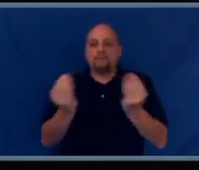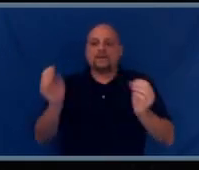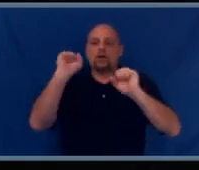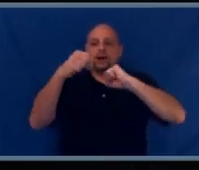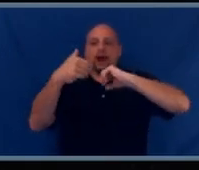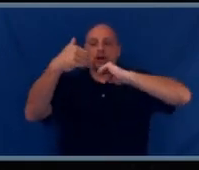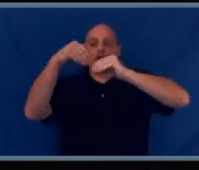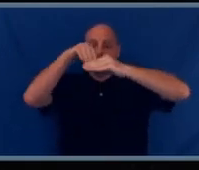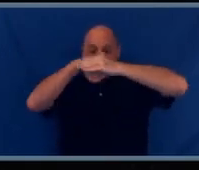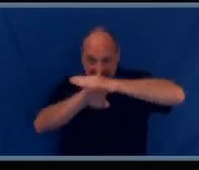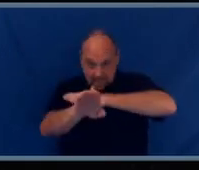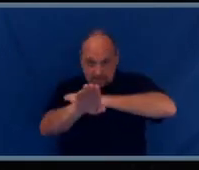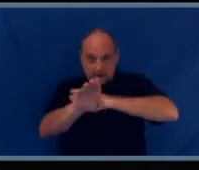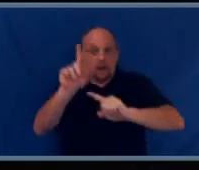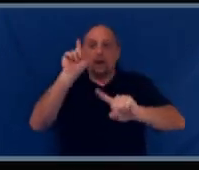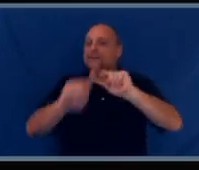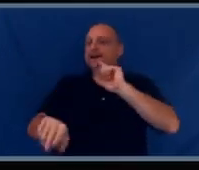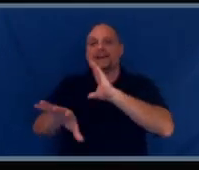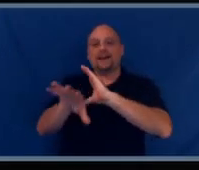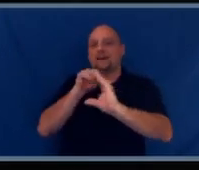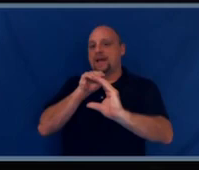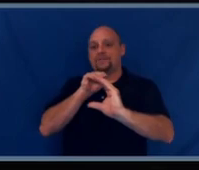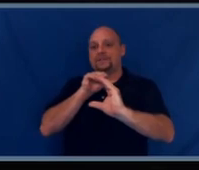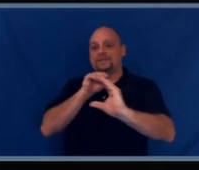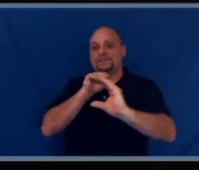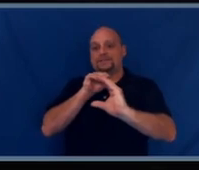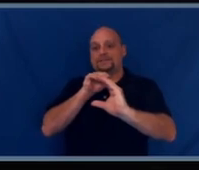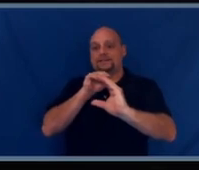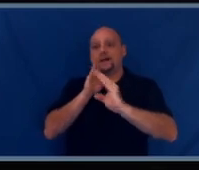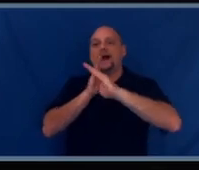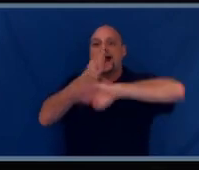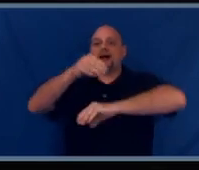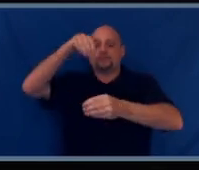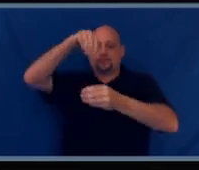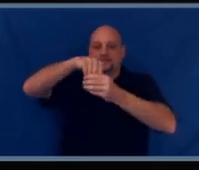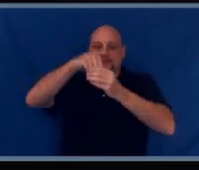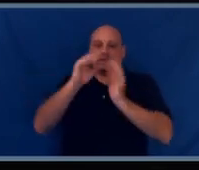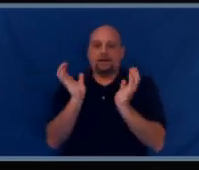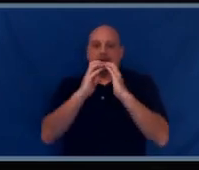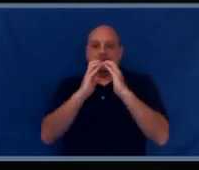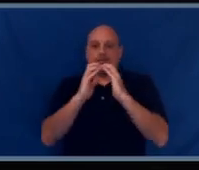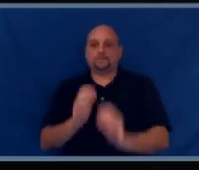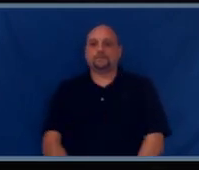IT CAN'T COME OUT INSIDE THE SAMPLE.